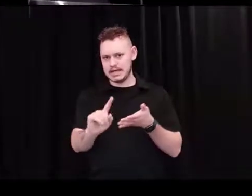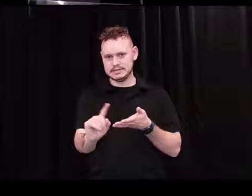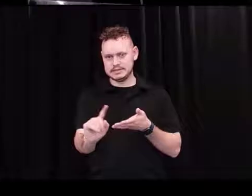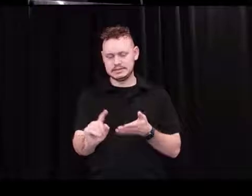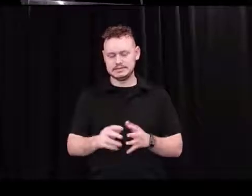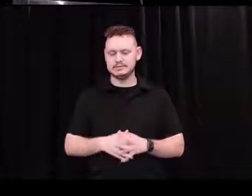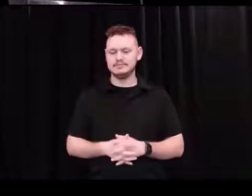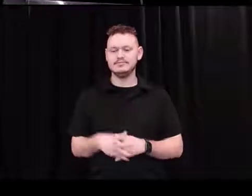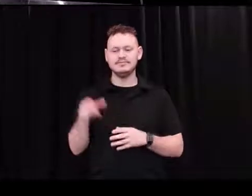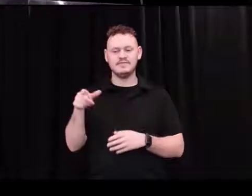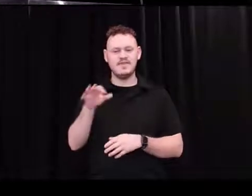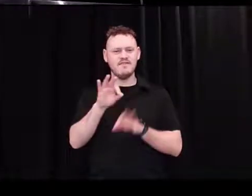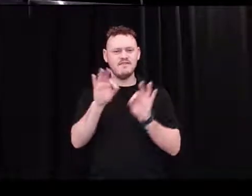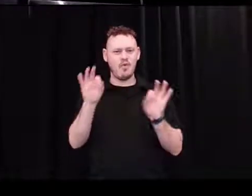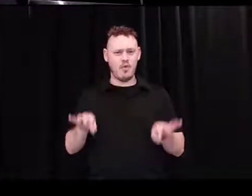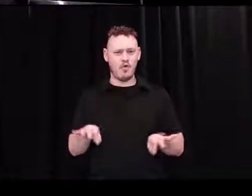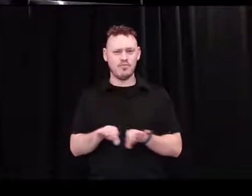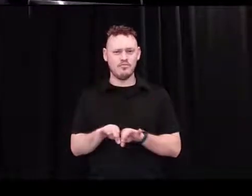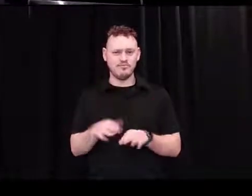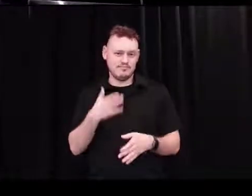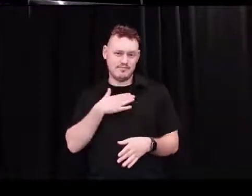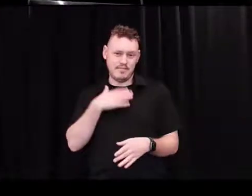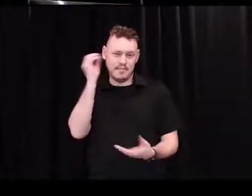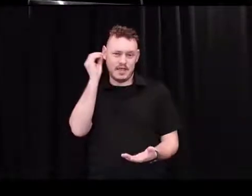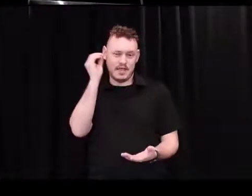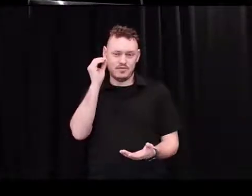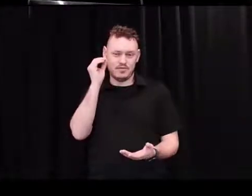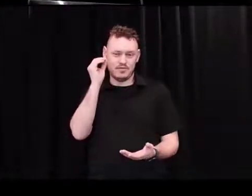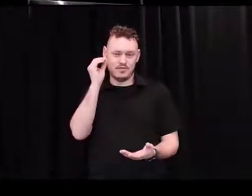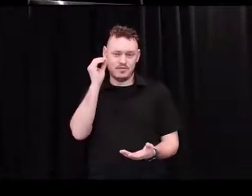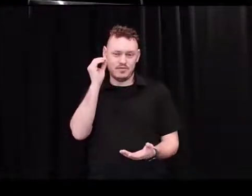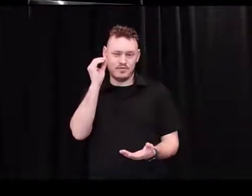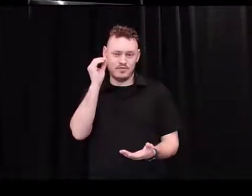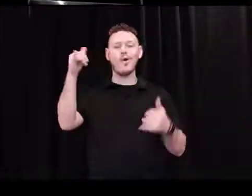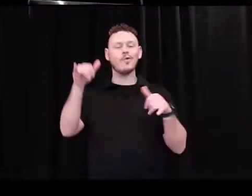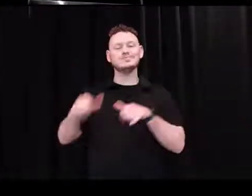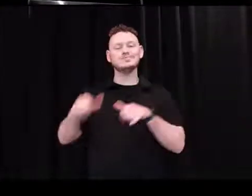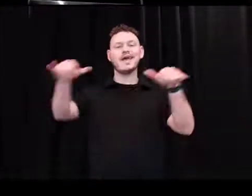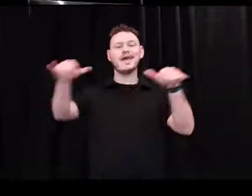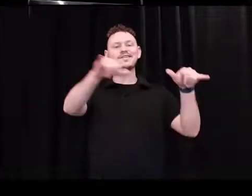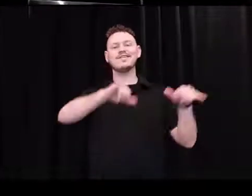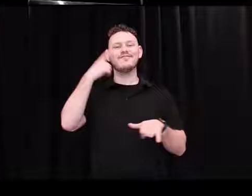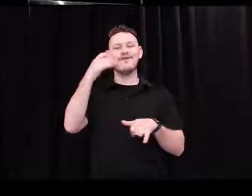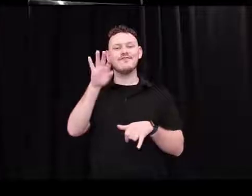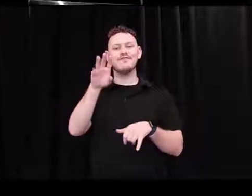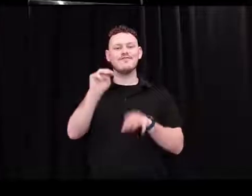is a form. This represents, in my opinion, the gold standard for for form validation